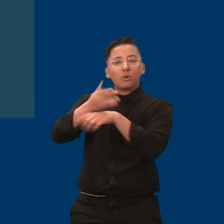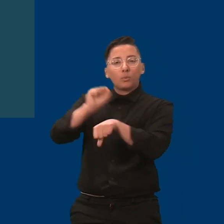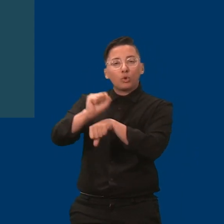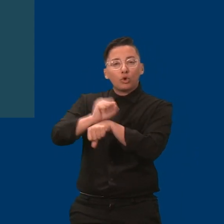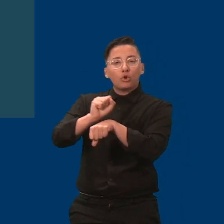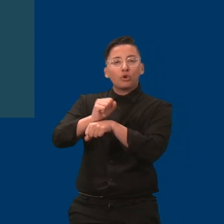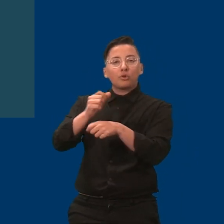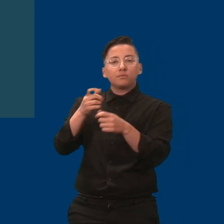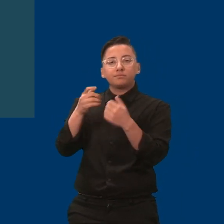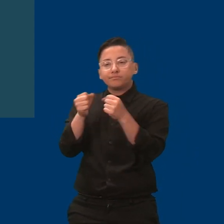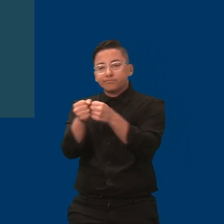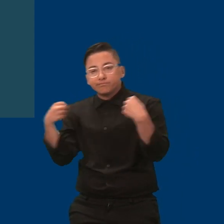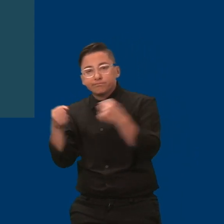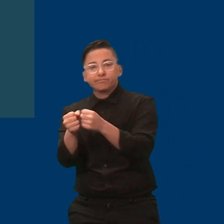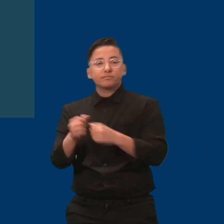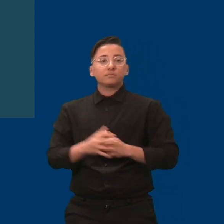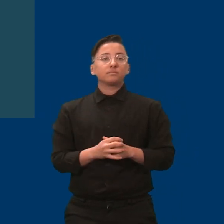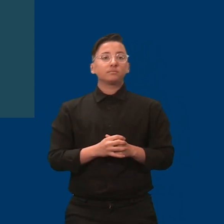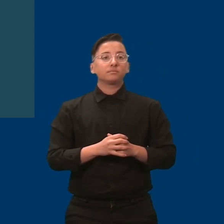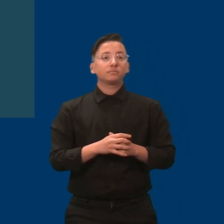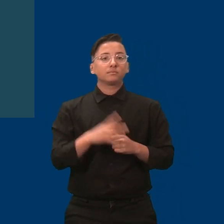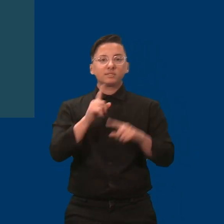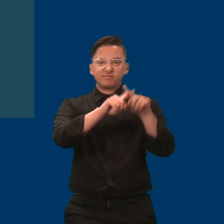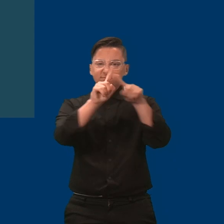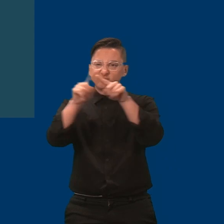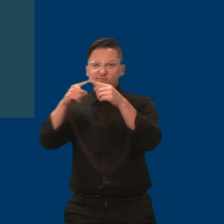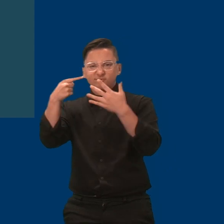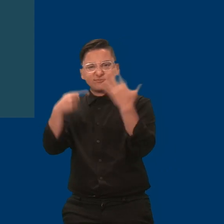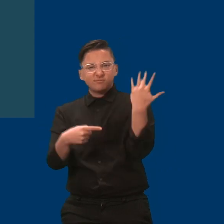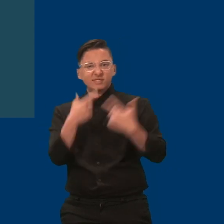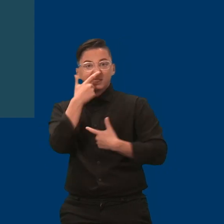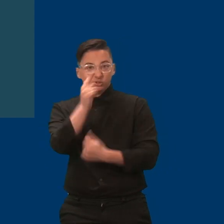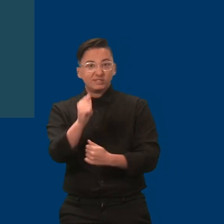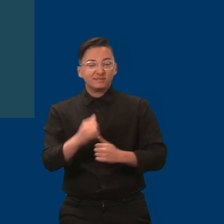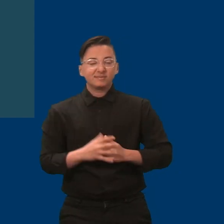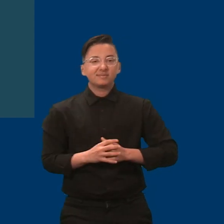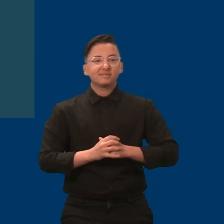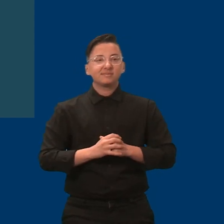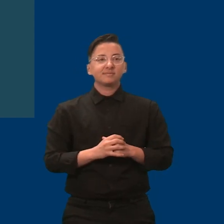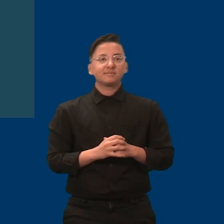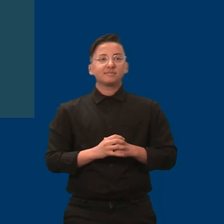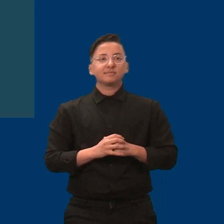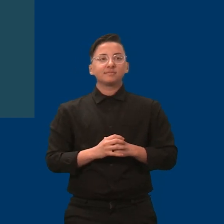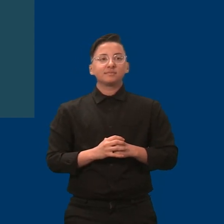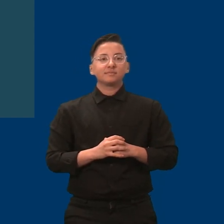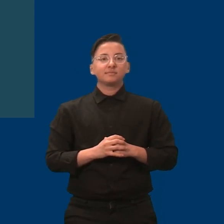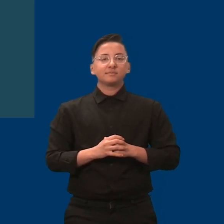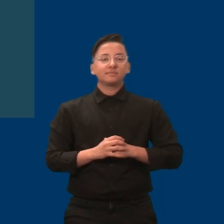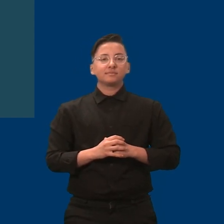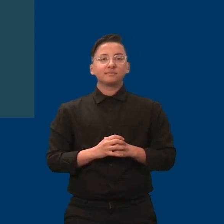I would like to explore careers in these interest areas.